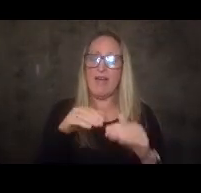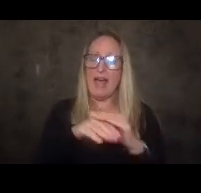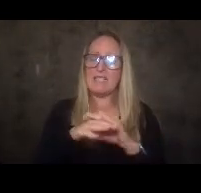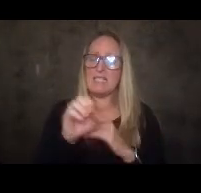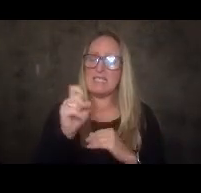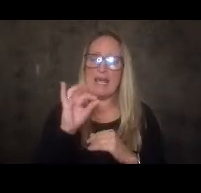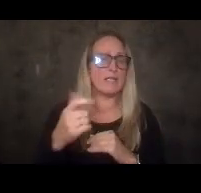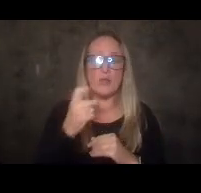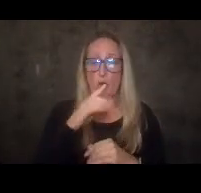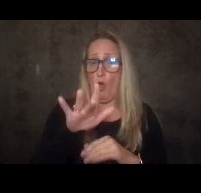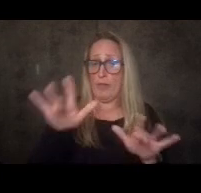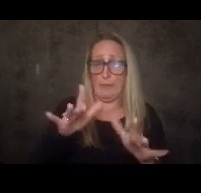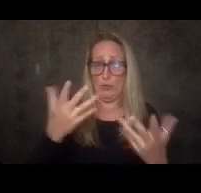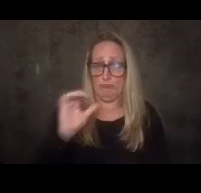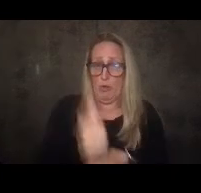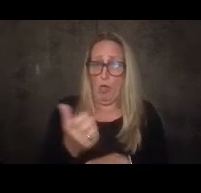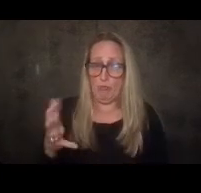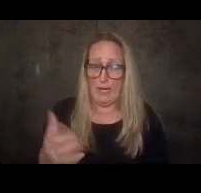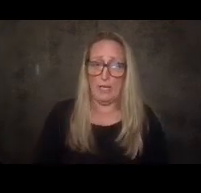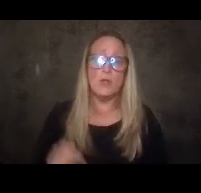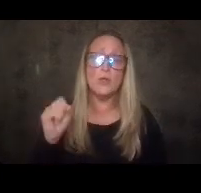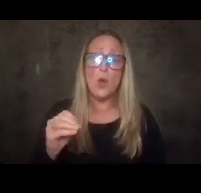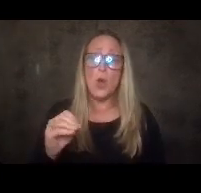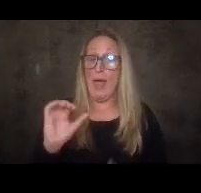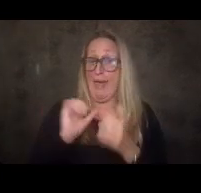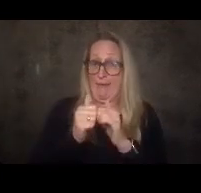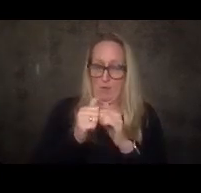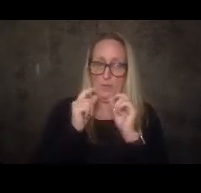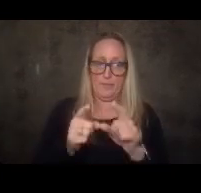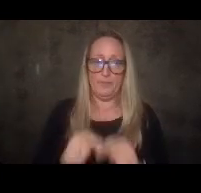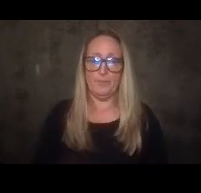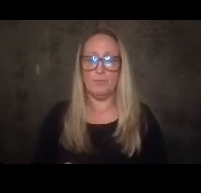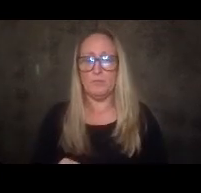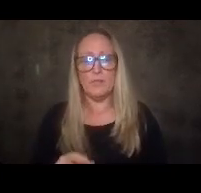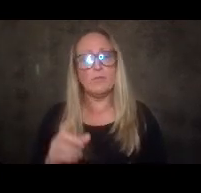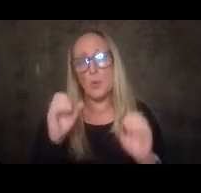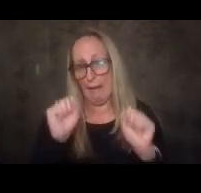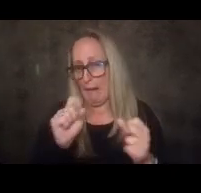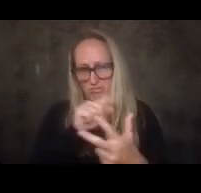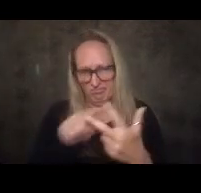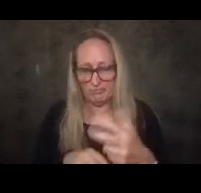So to get to your settings, there are a few ways you can go first to your start menu.